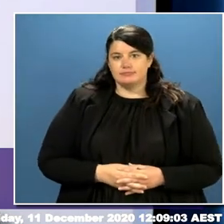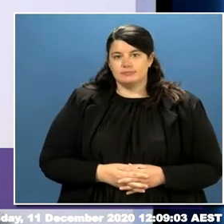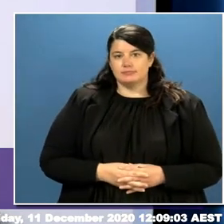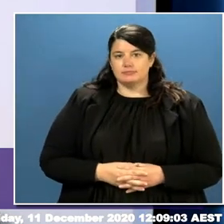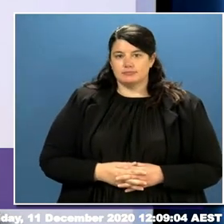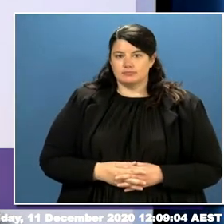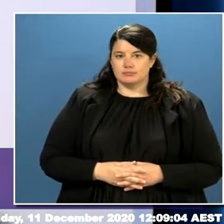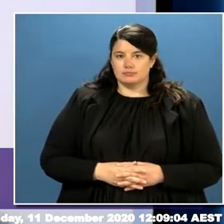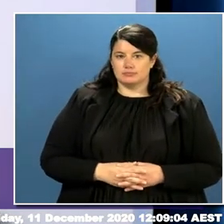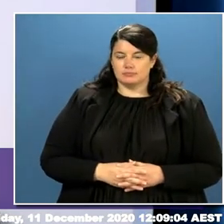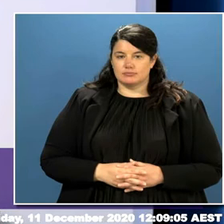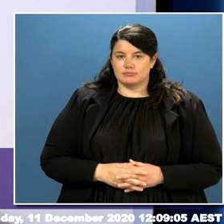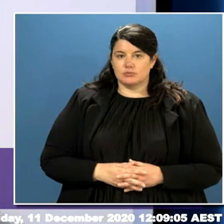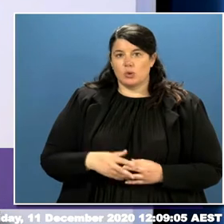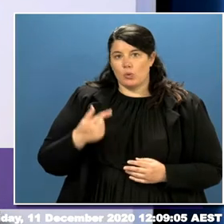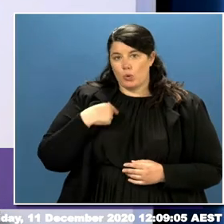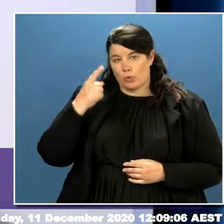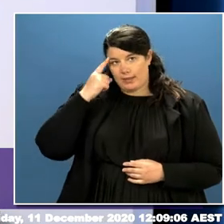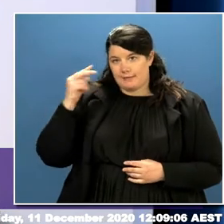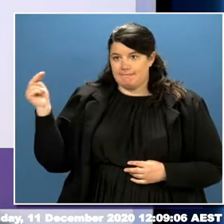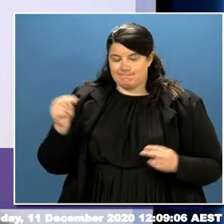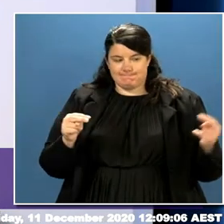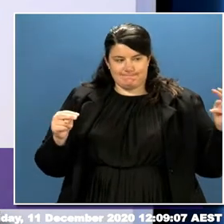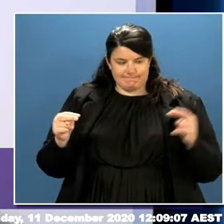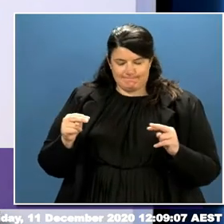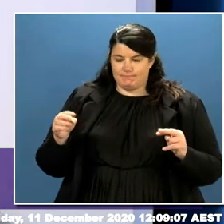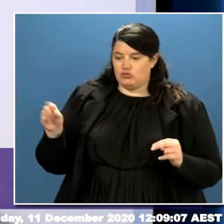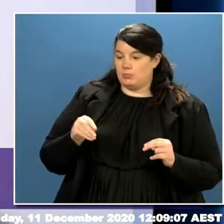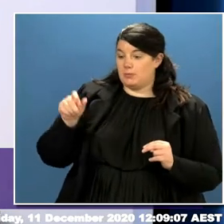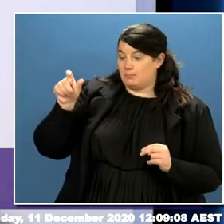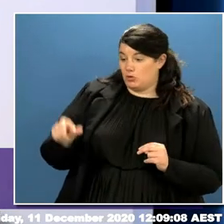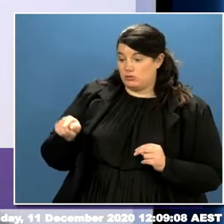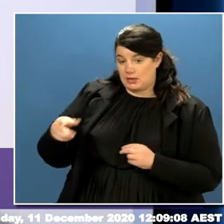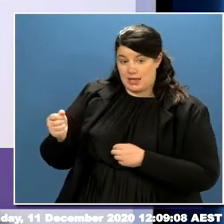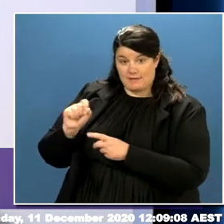Taking it from both sides, from the perspective of a person with disability,